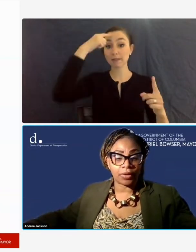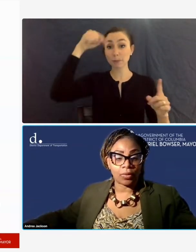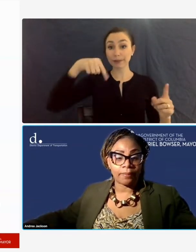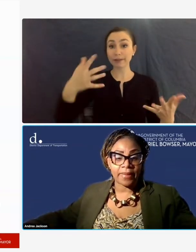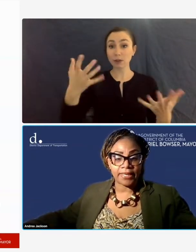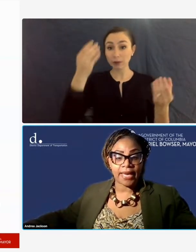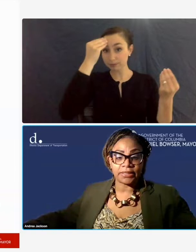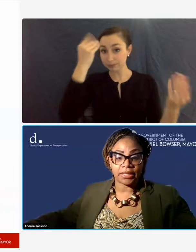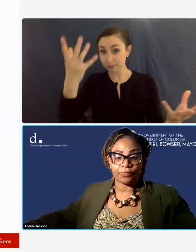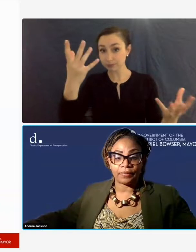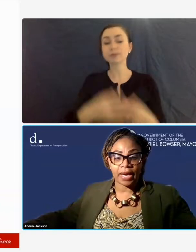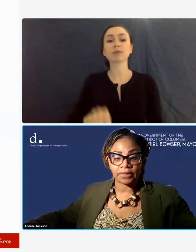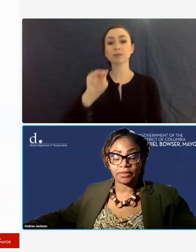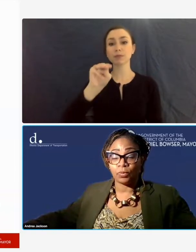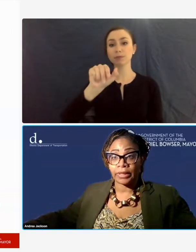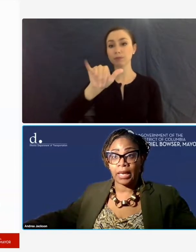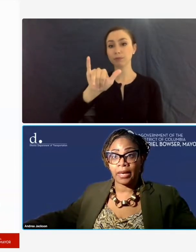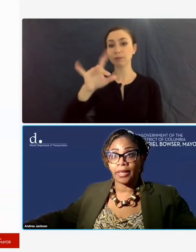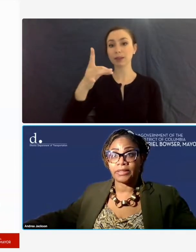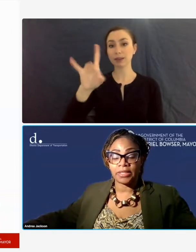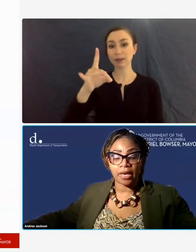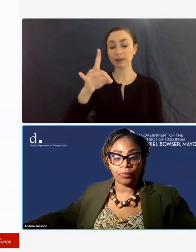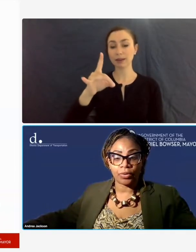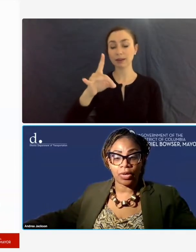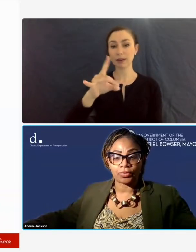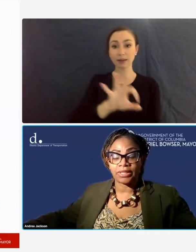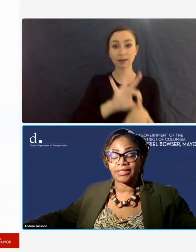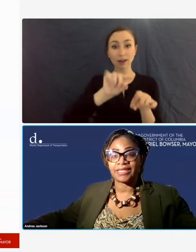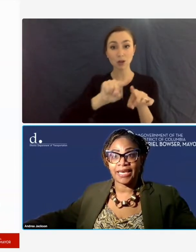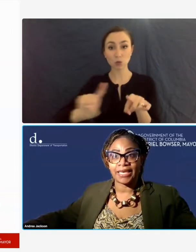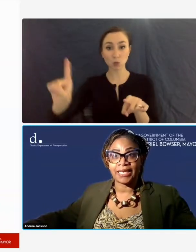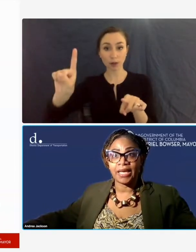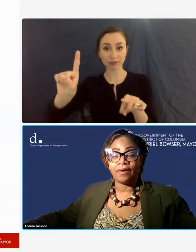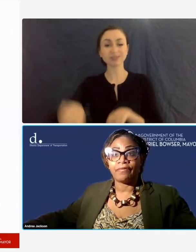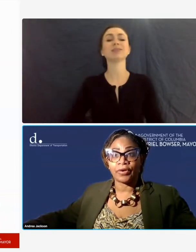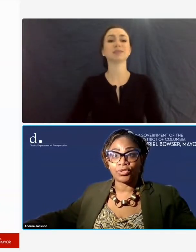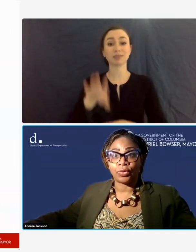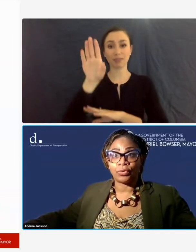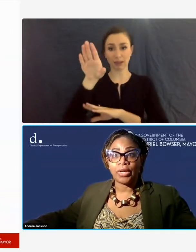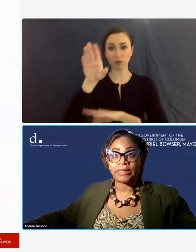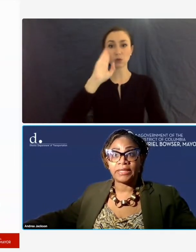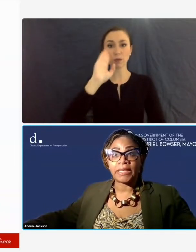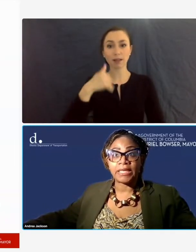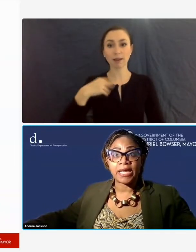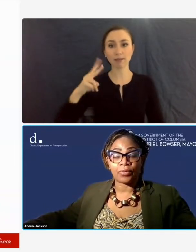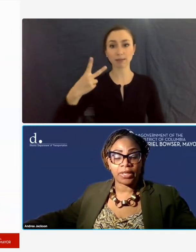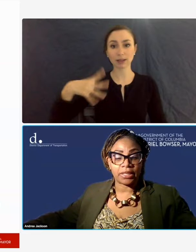may the 18th from nine to one o'clock ddot will host its second virtual dbe networking event